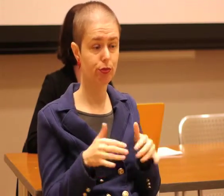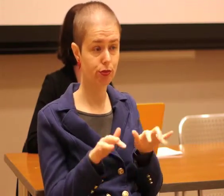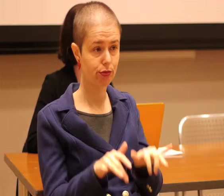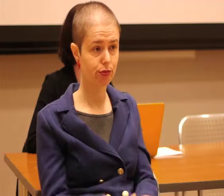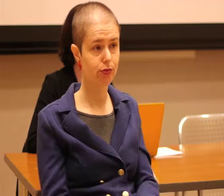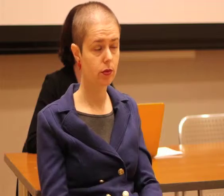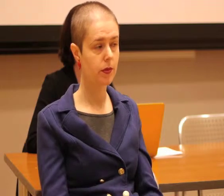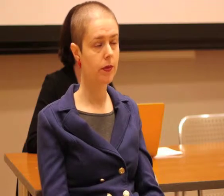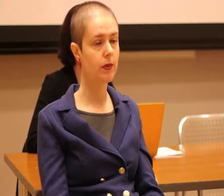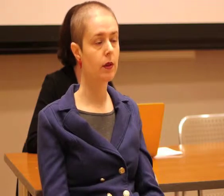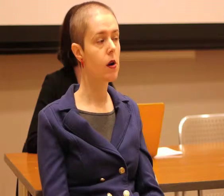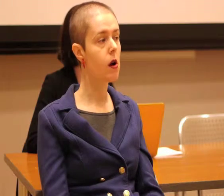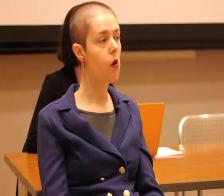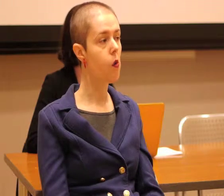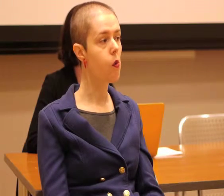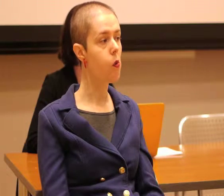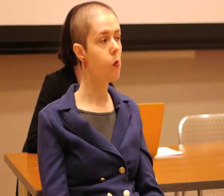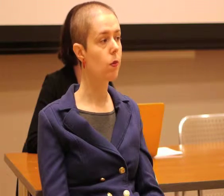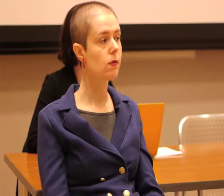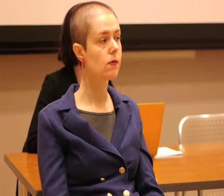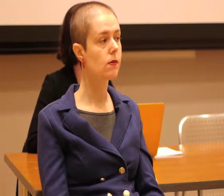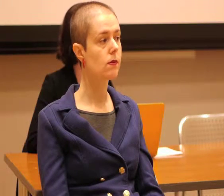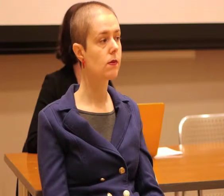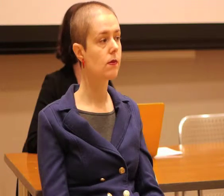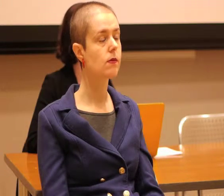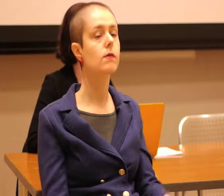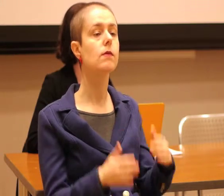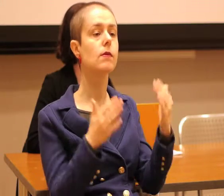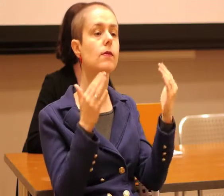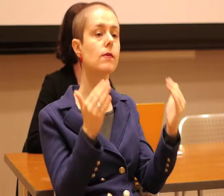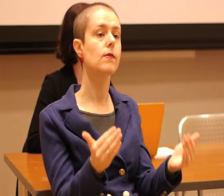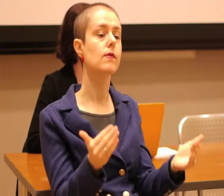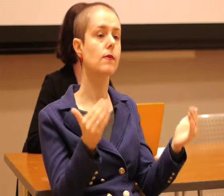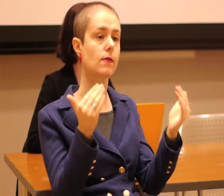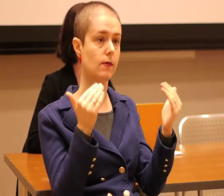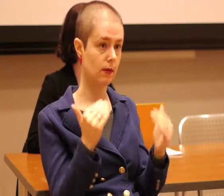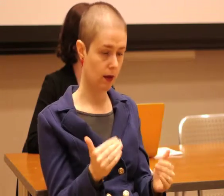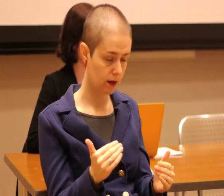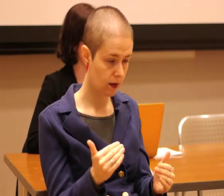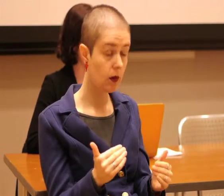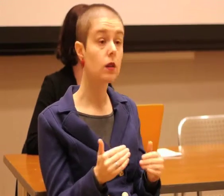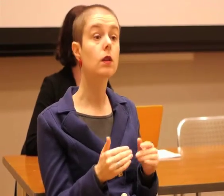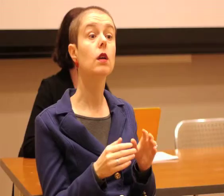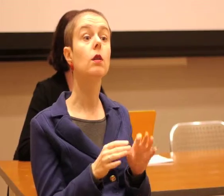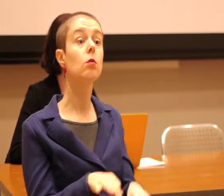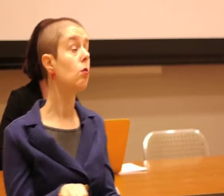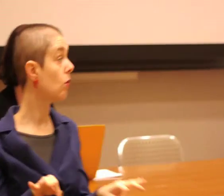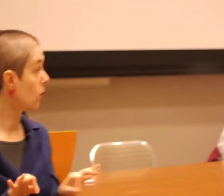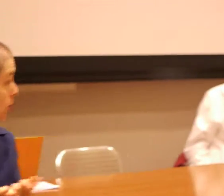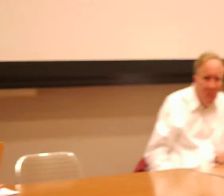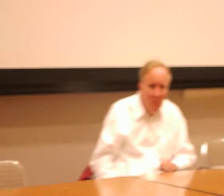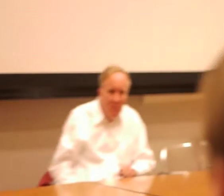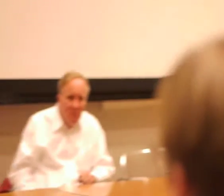development. Next is make sure that your document is well